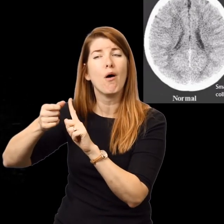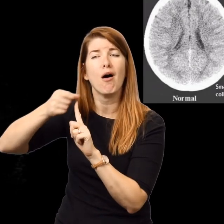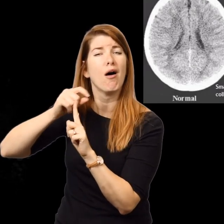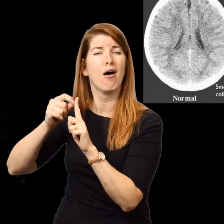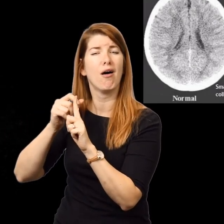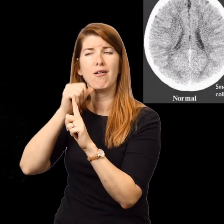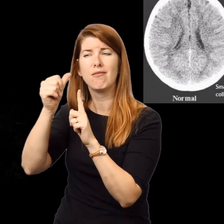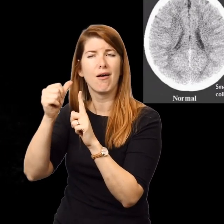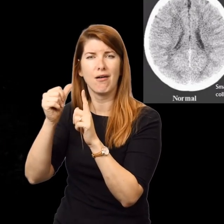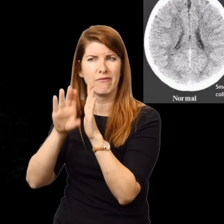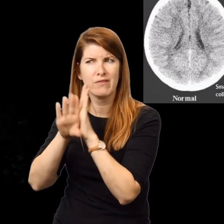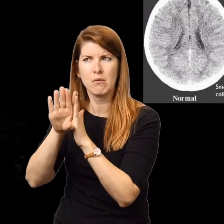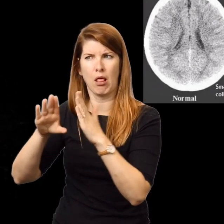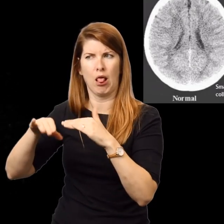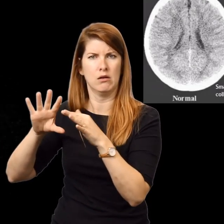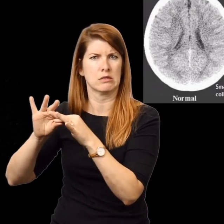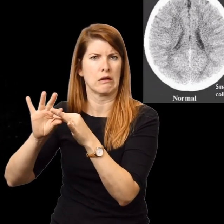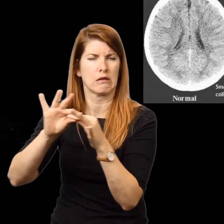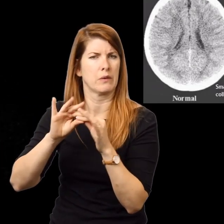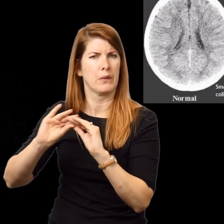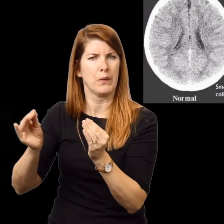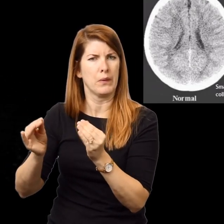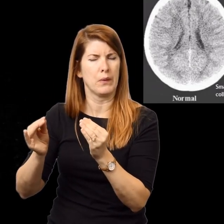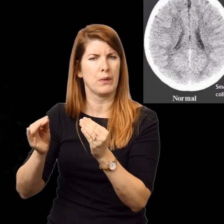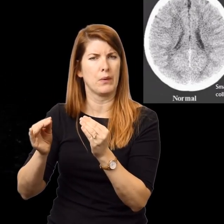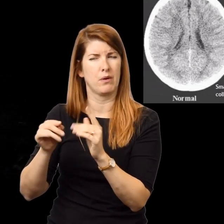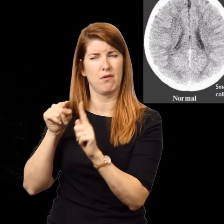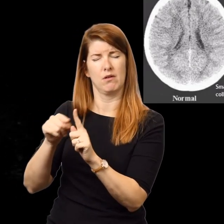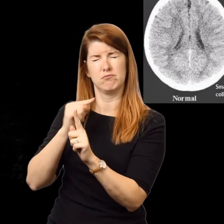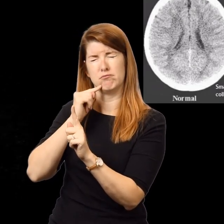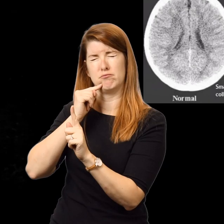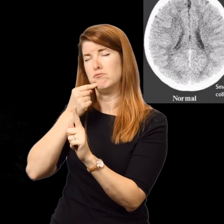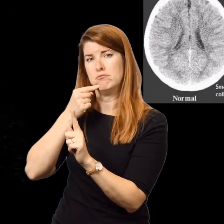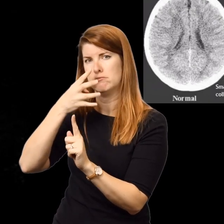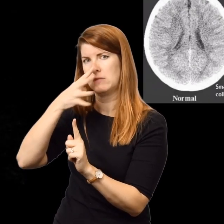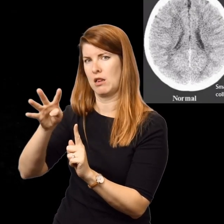where the connections have not been made. And the one on the right is from extreme neglect.